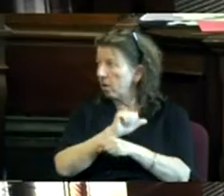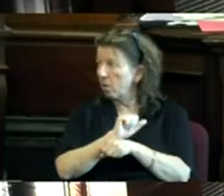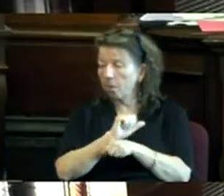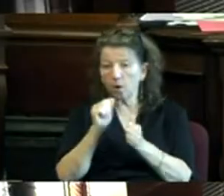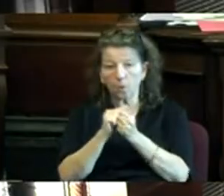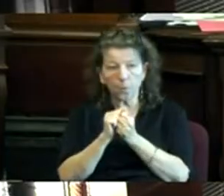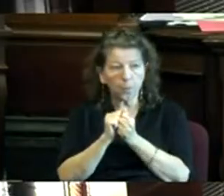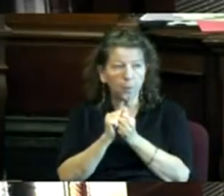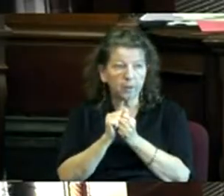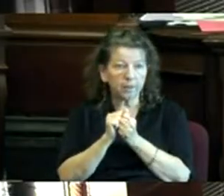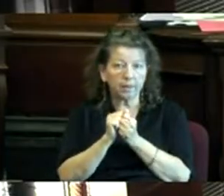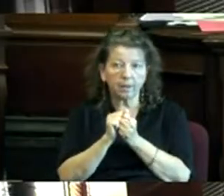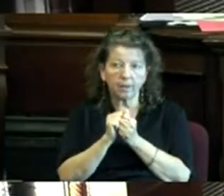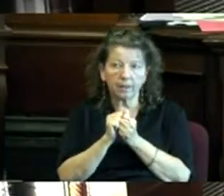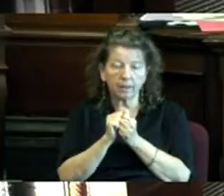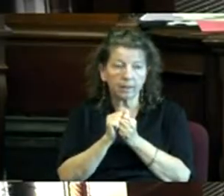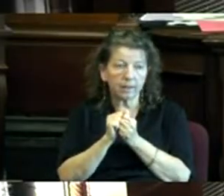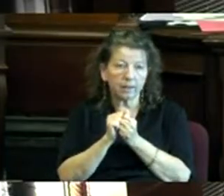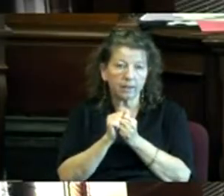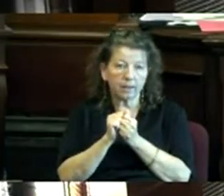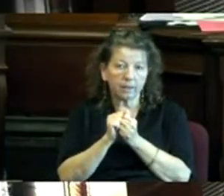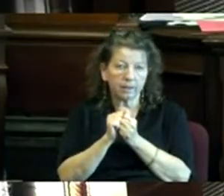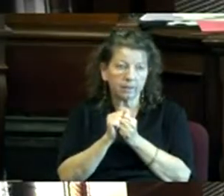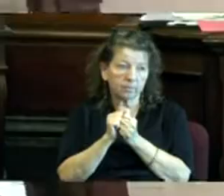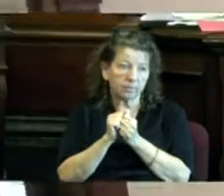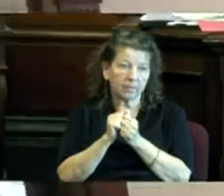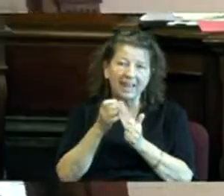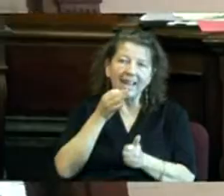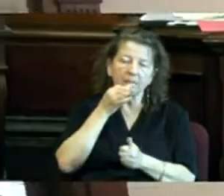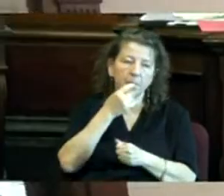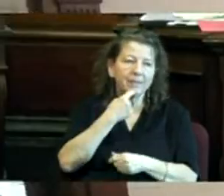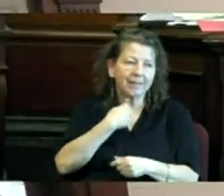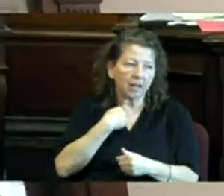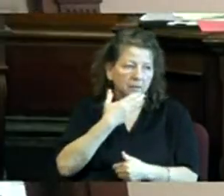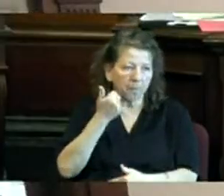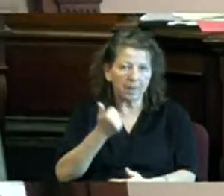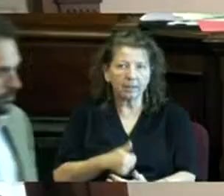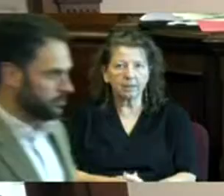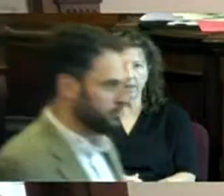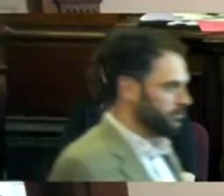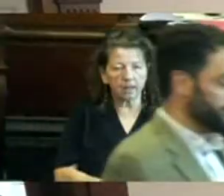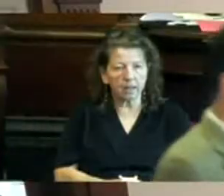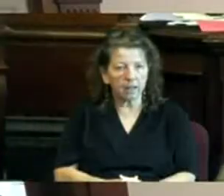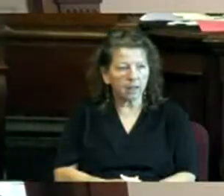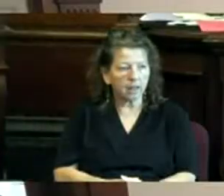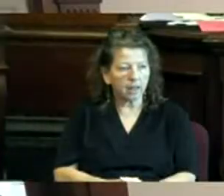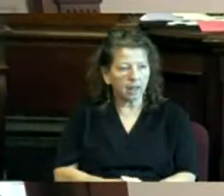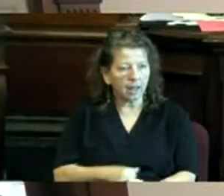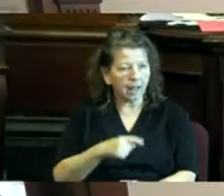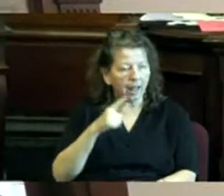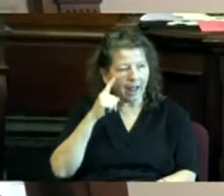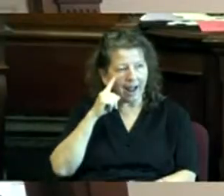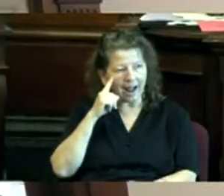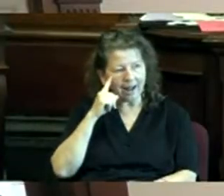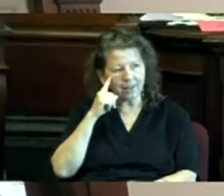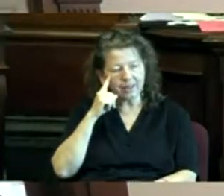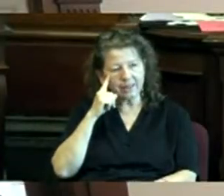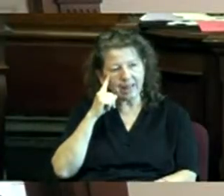peers should be used, but just to really work with an expert to tell us how it makes sense.